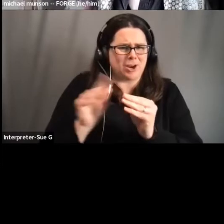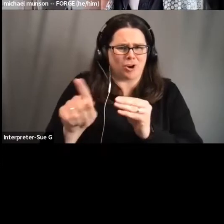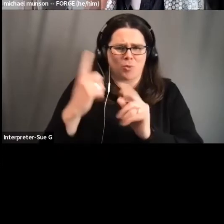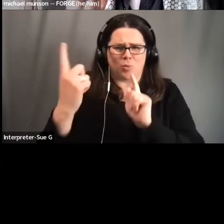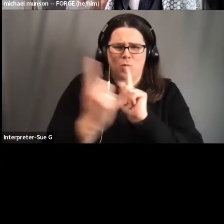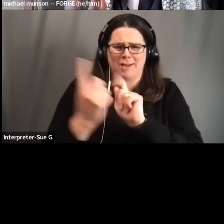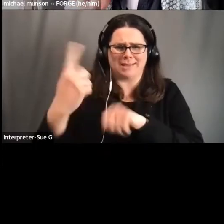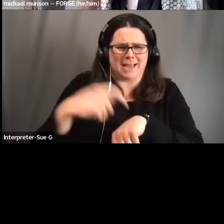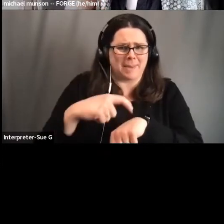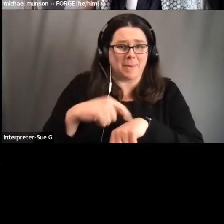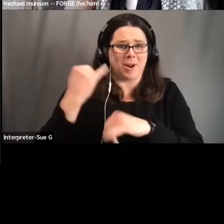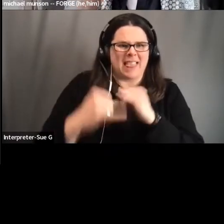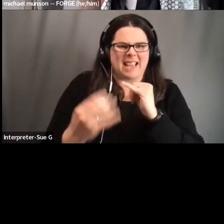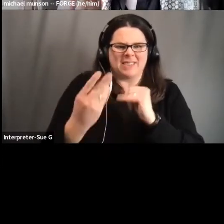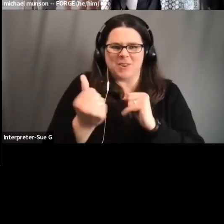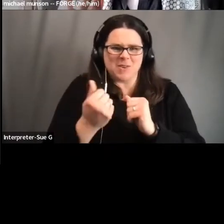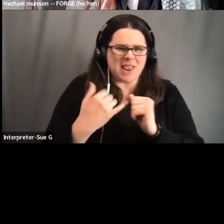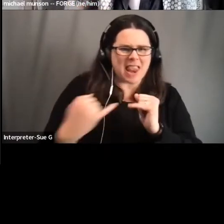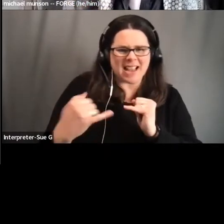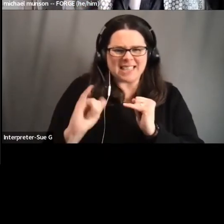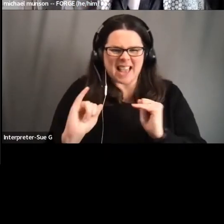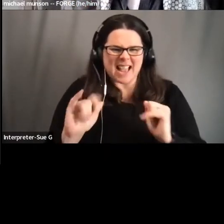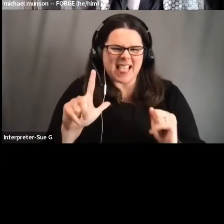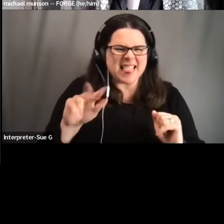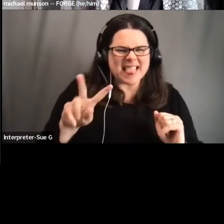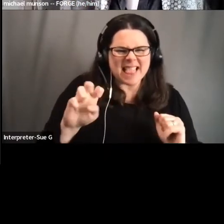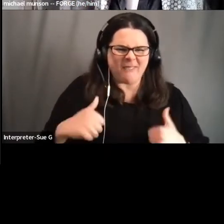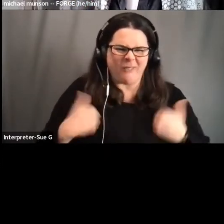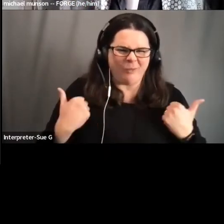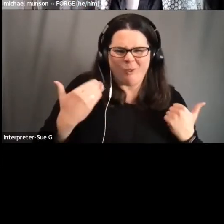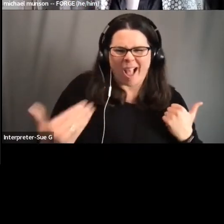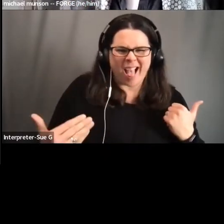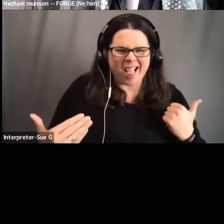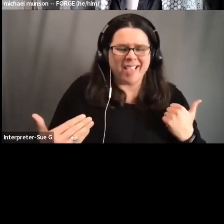that really gruff kind of living well is really what she embodies.